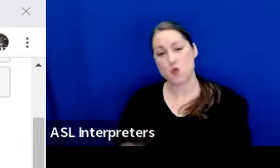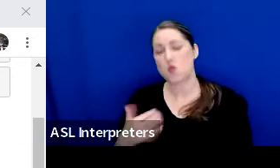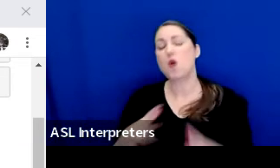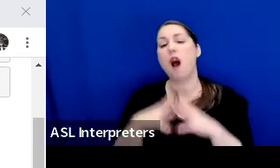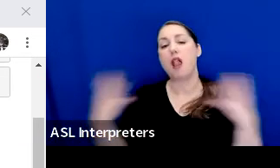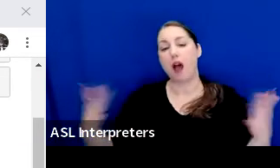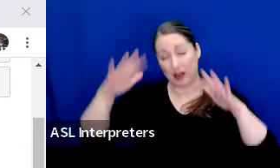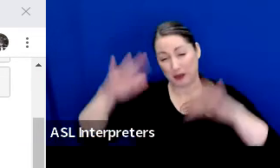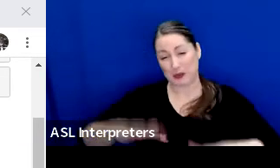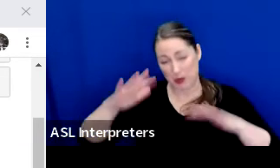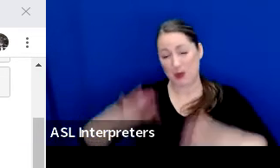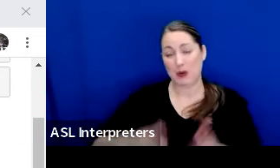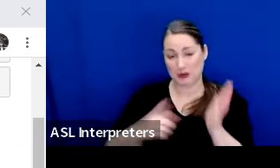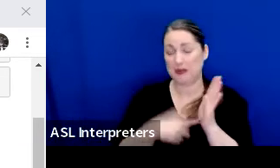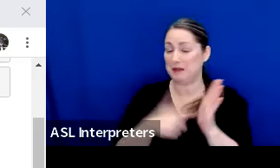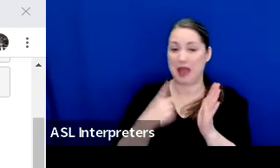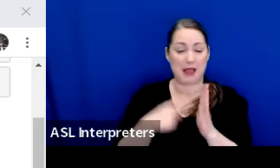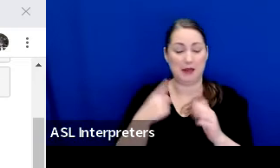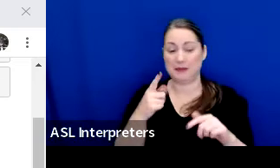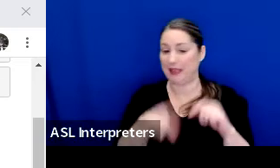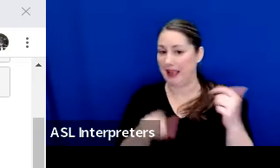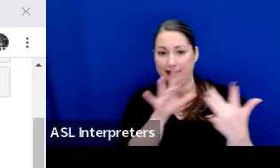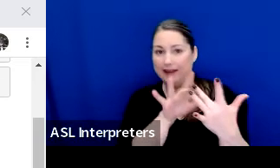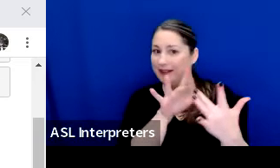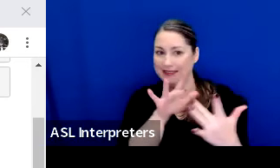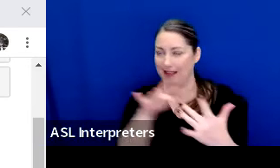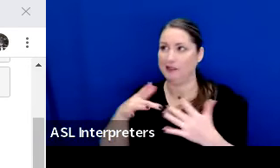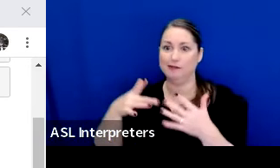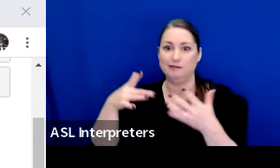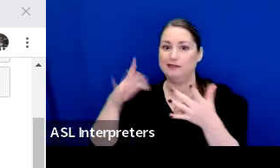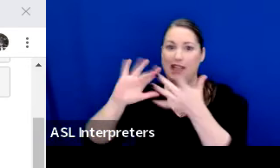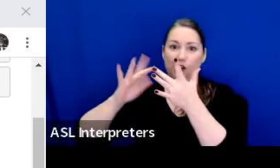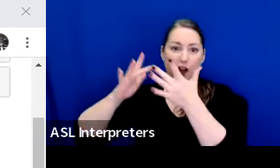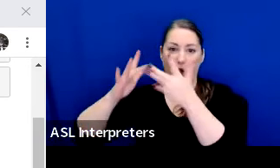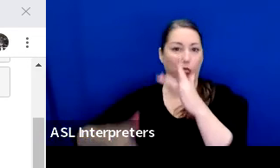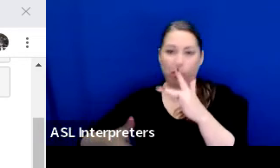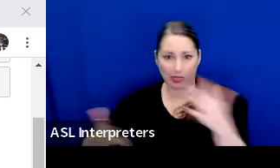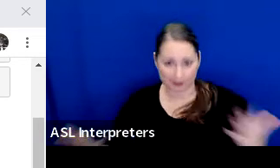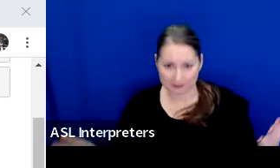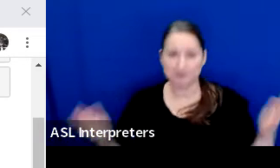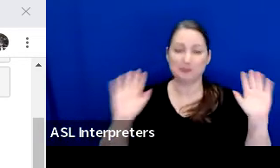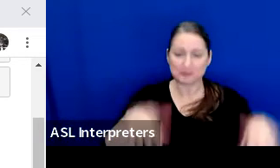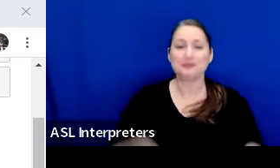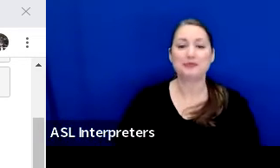apologize in advance just in case that does happen sometimes. So again, this is an example of it being used in steps.